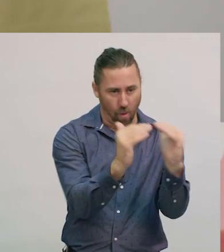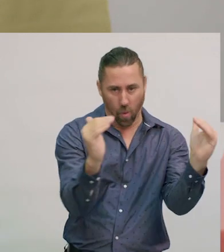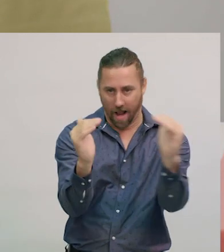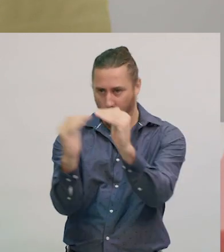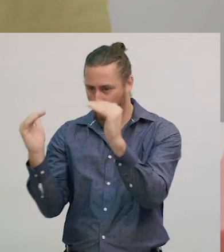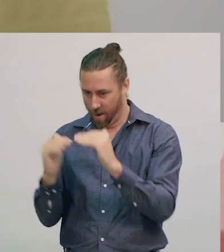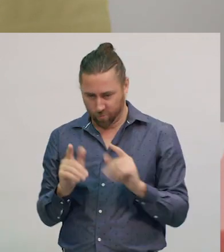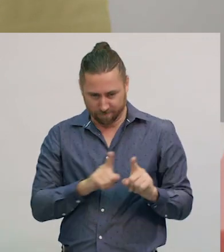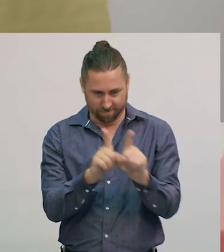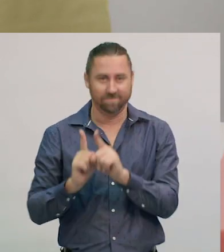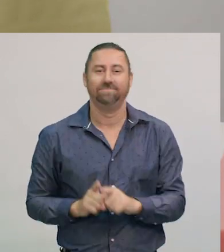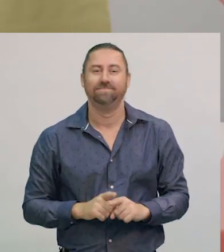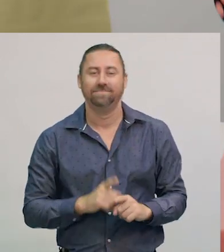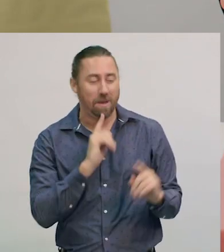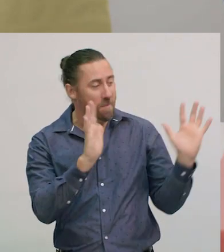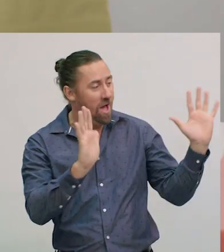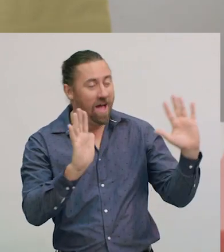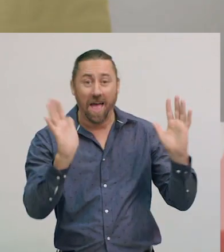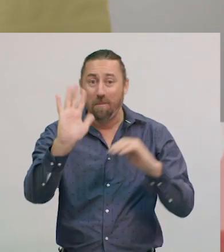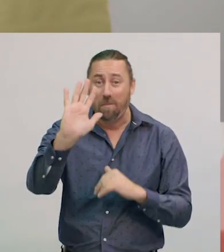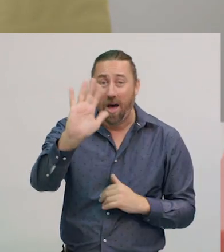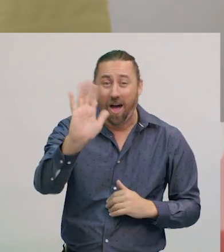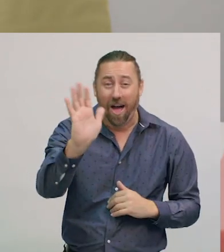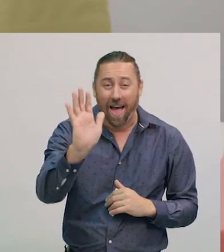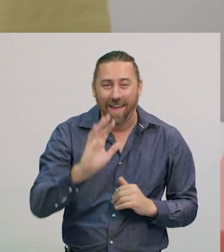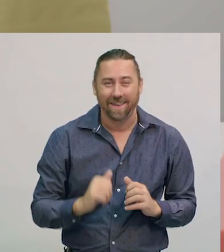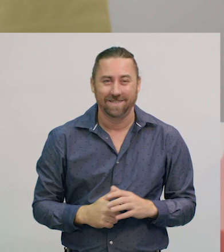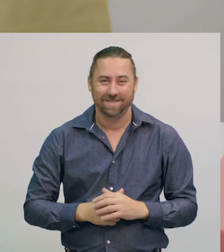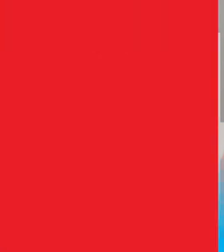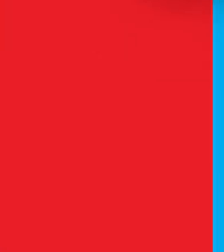Bye, Monique. Bye, Kristen. [BOTH] Bye, everyone.